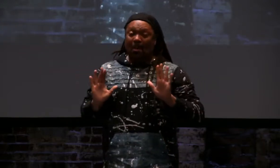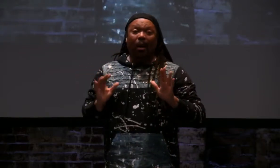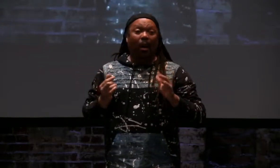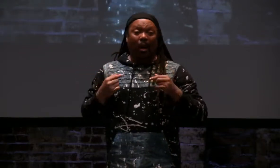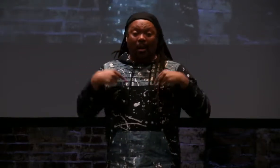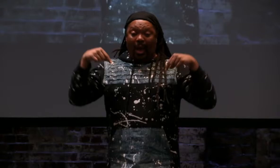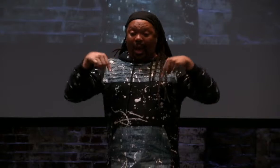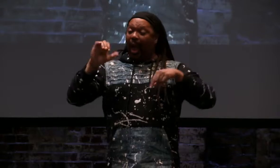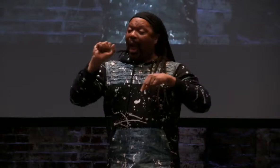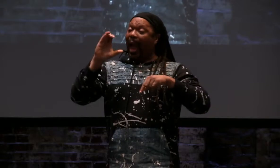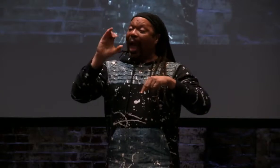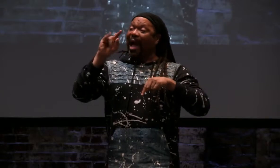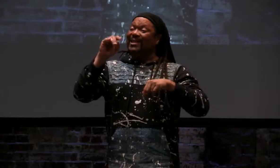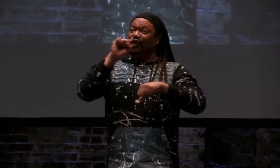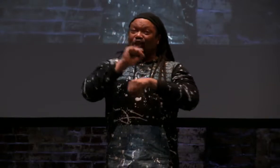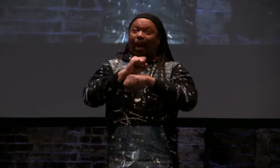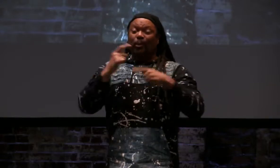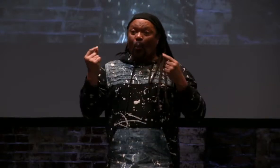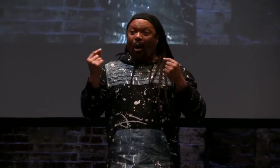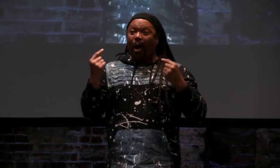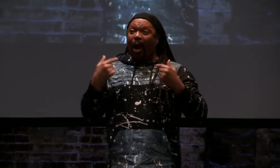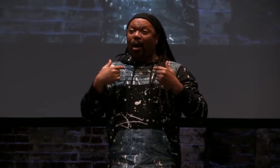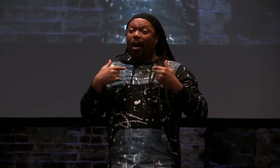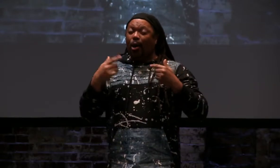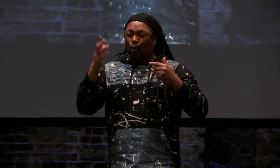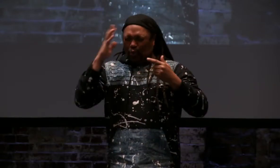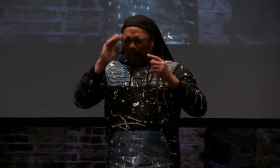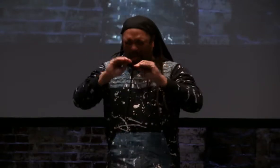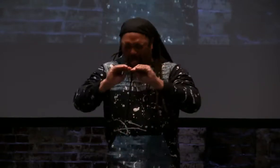and so many issues we could talk about ad nauseam, yes.